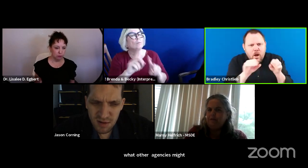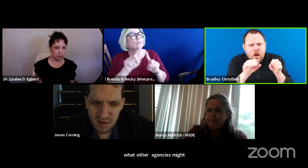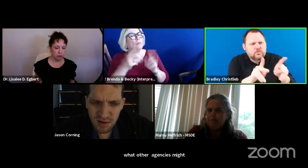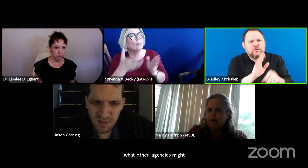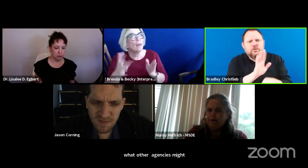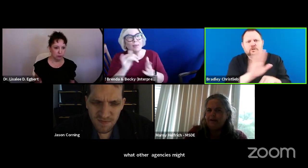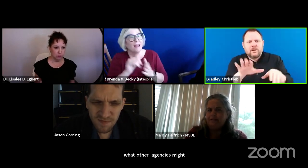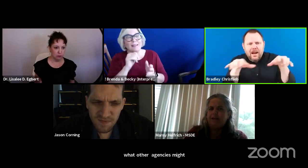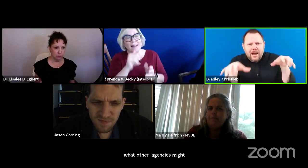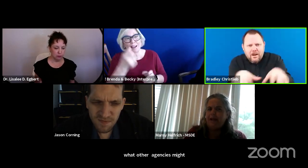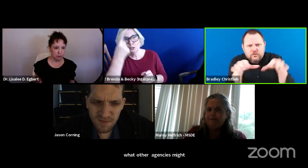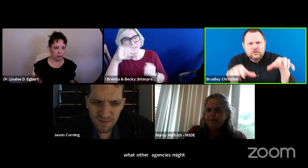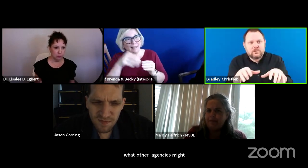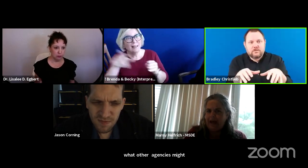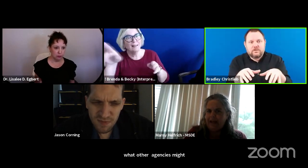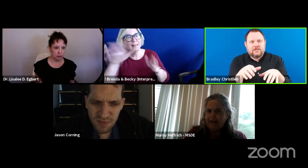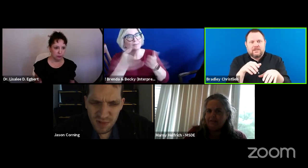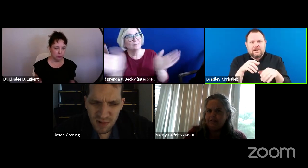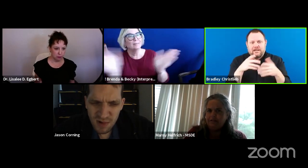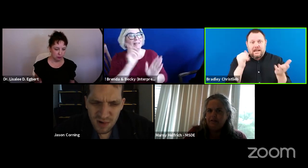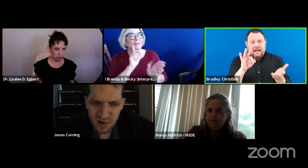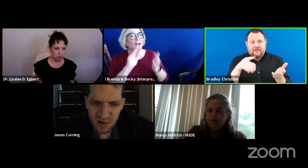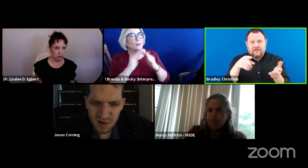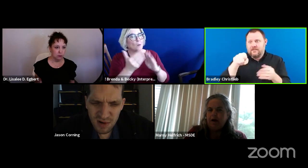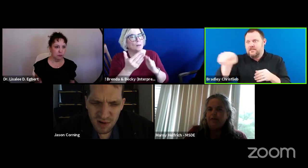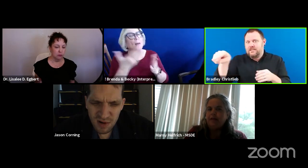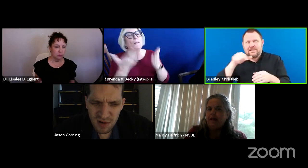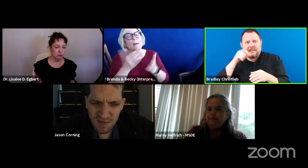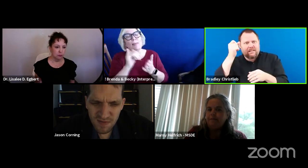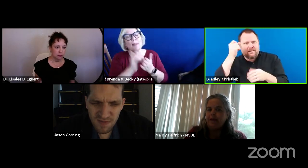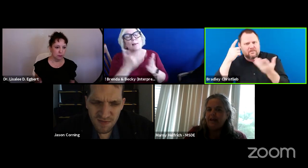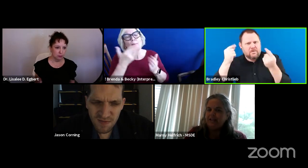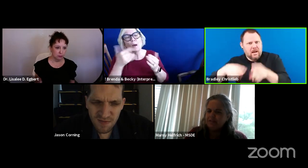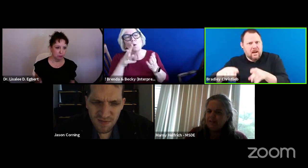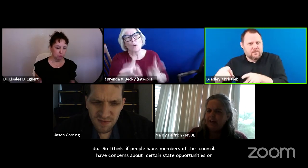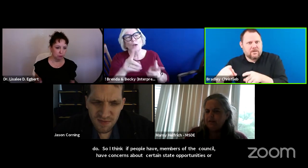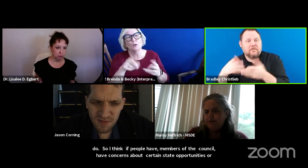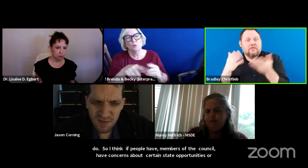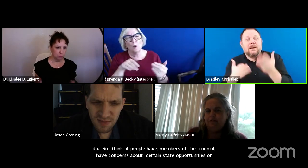it would be more effective to come at it from that end rather than from the agency end.